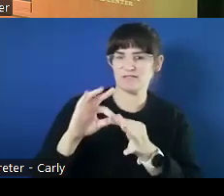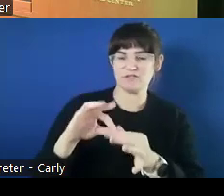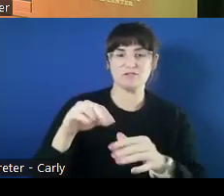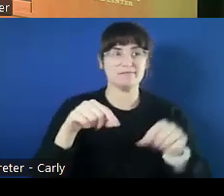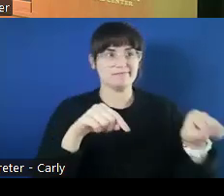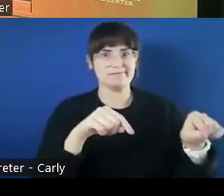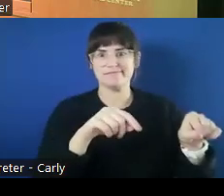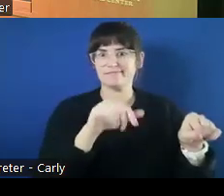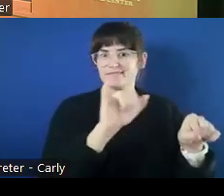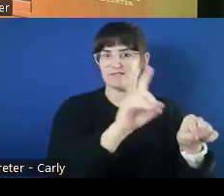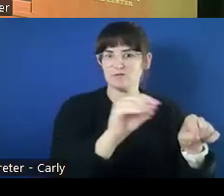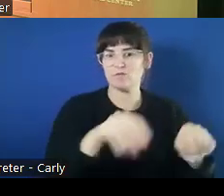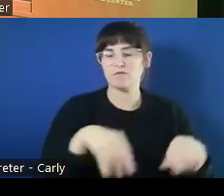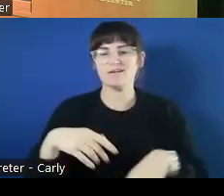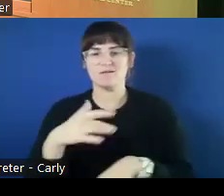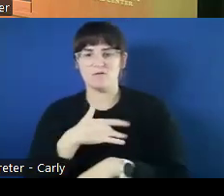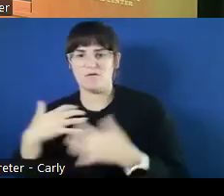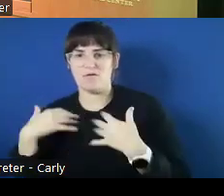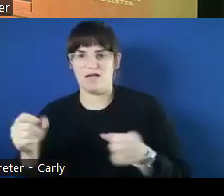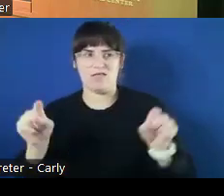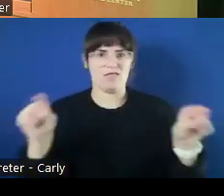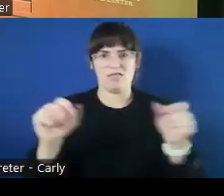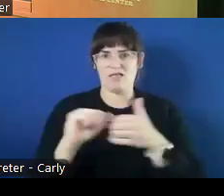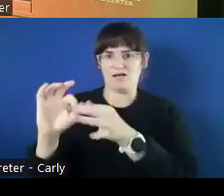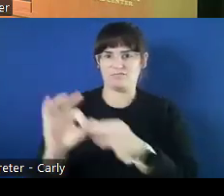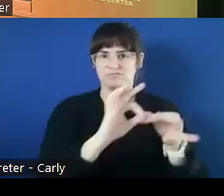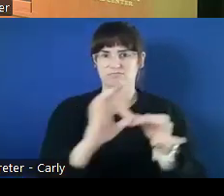and cardiovascular health and when we think about this there are really two different kinds